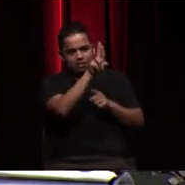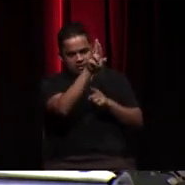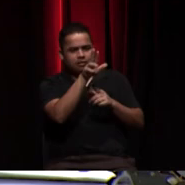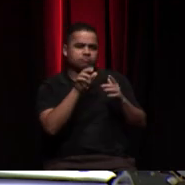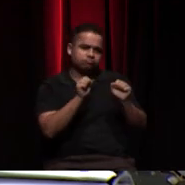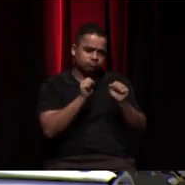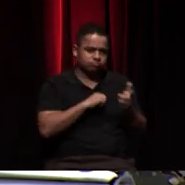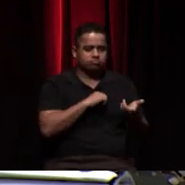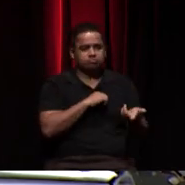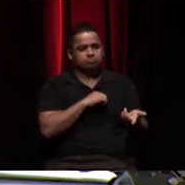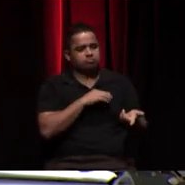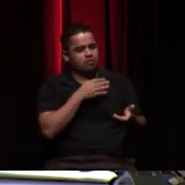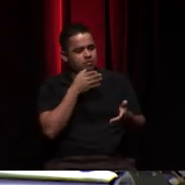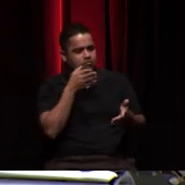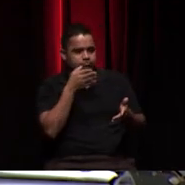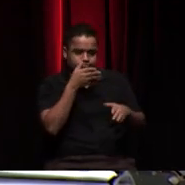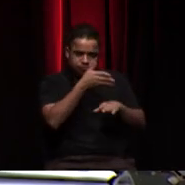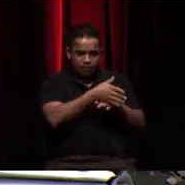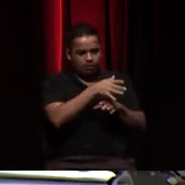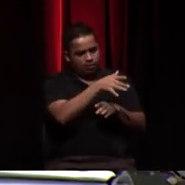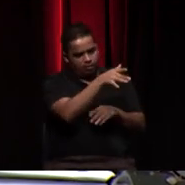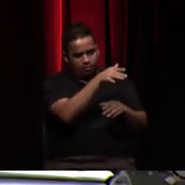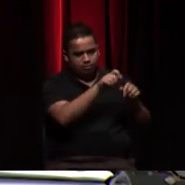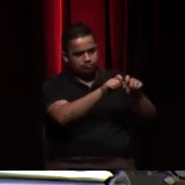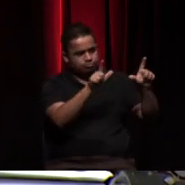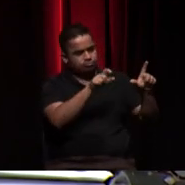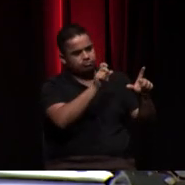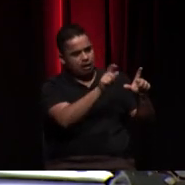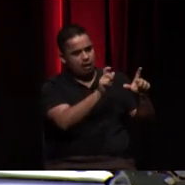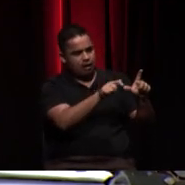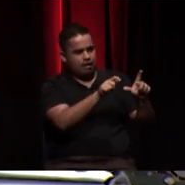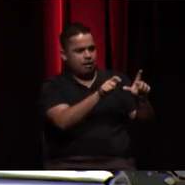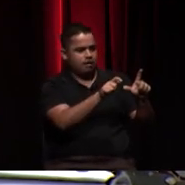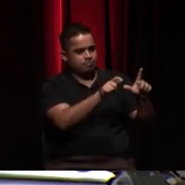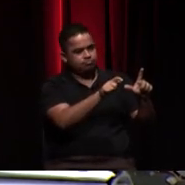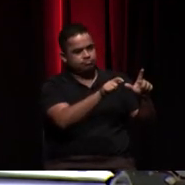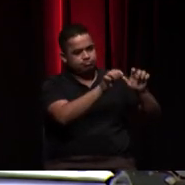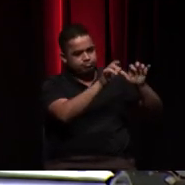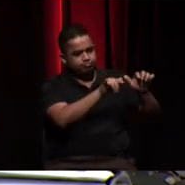You go there, click on the subject, an image comes,